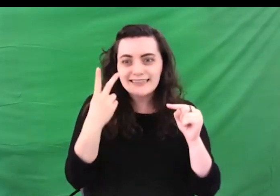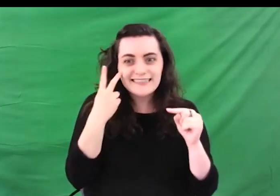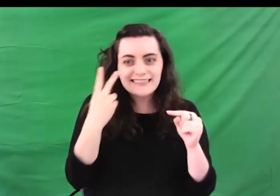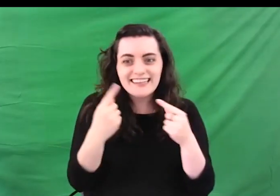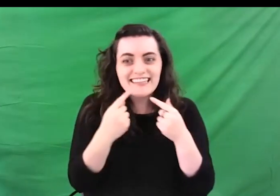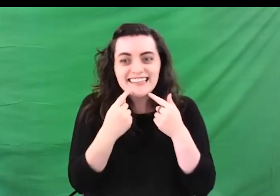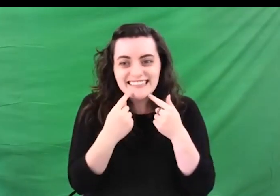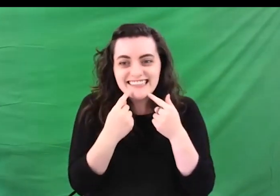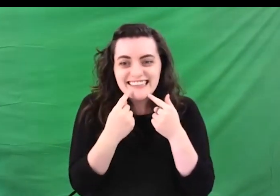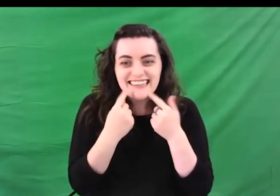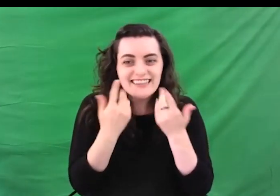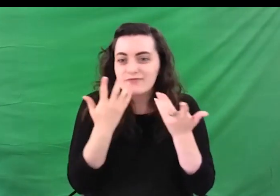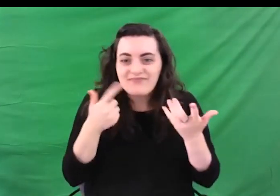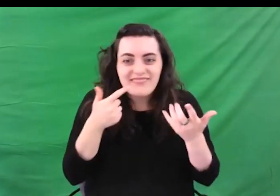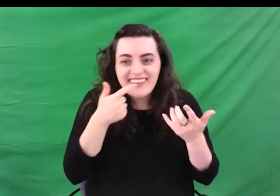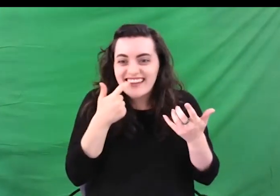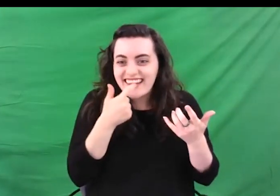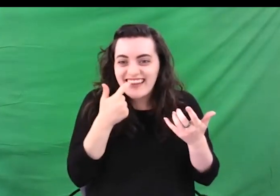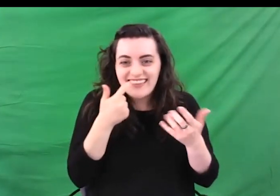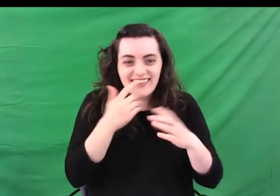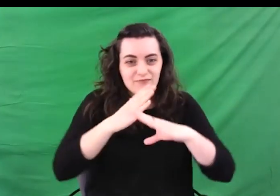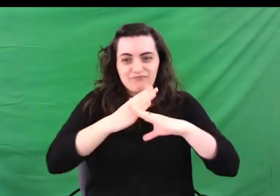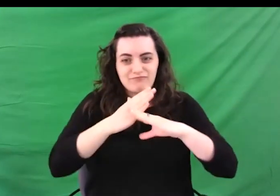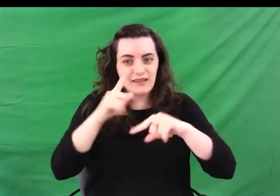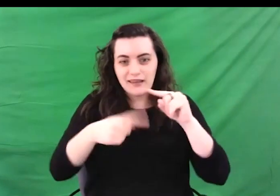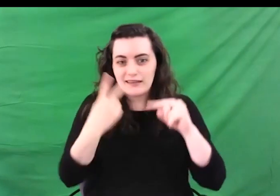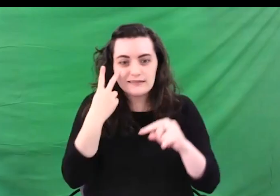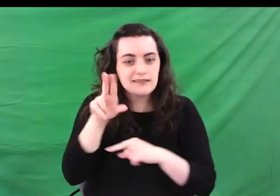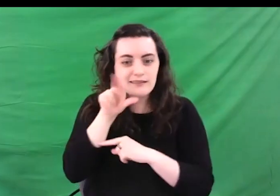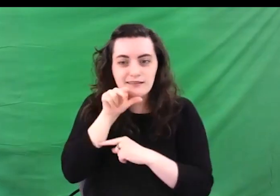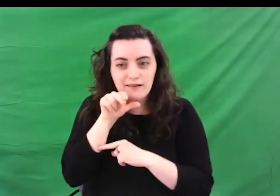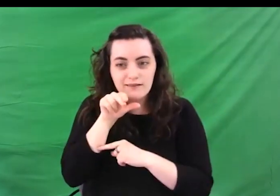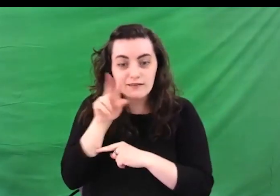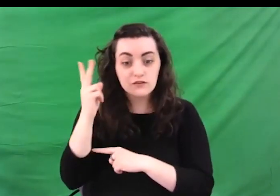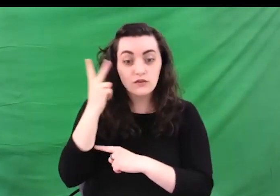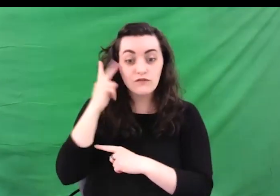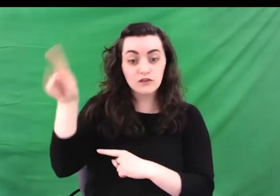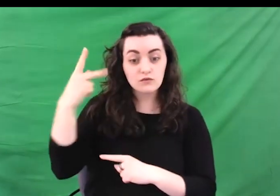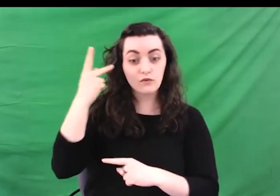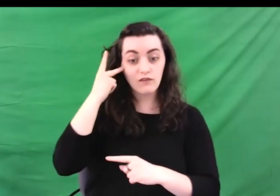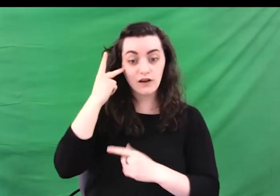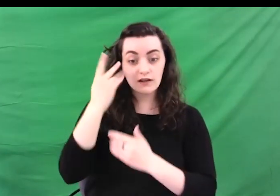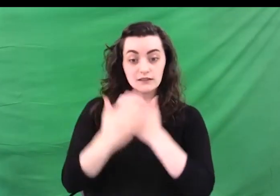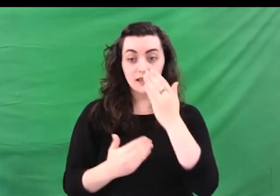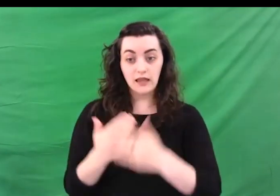So the visual phonics hand shape helps them think about what's happening in the mouth.